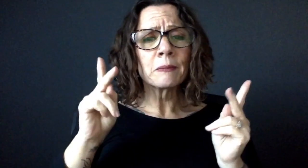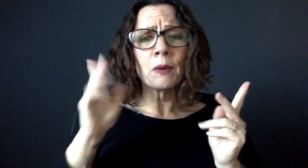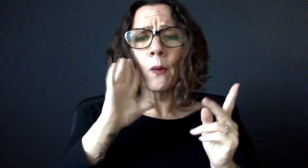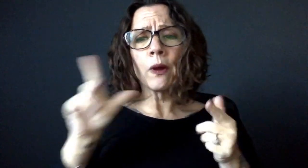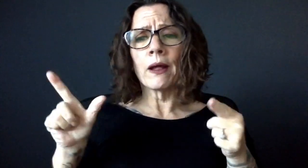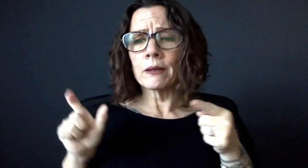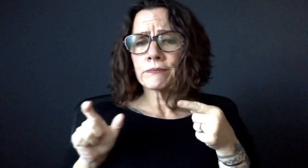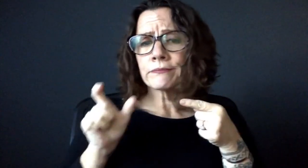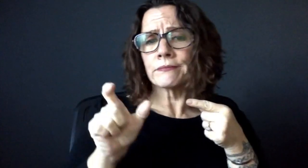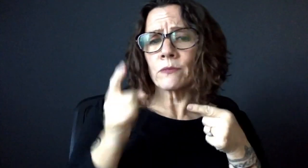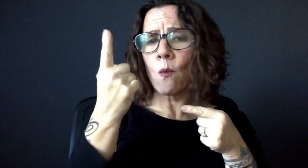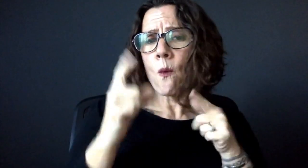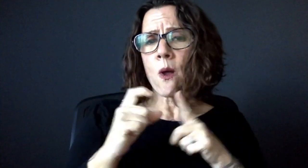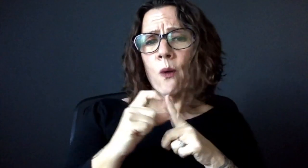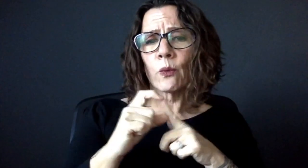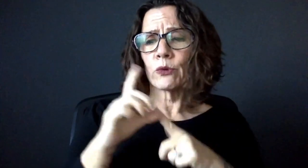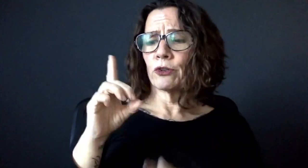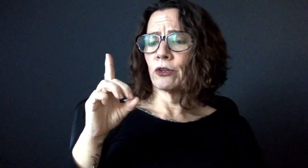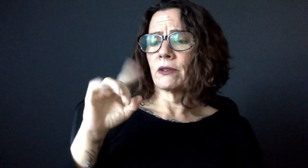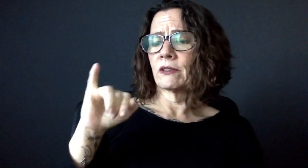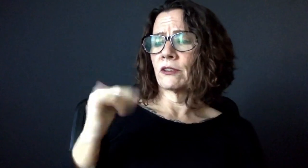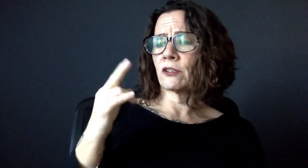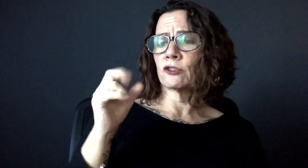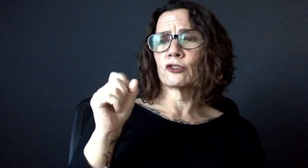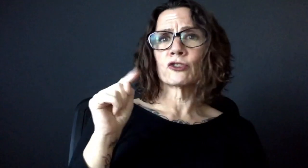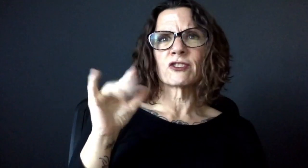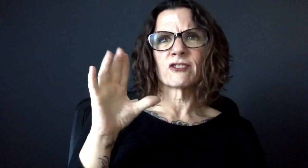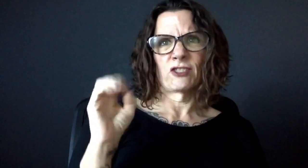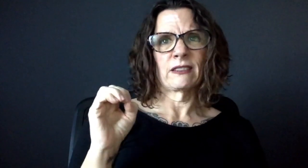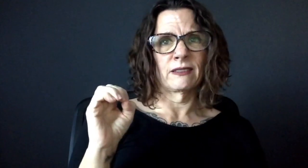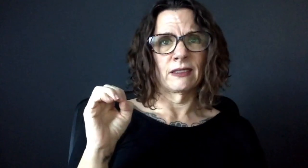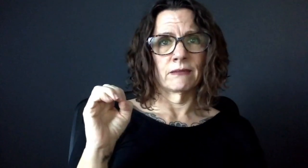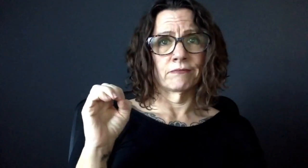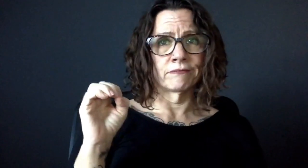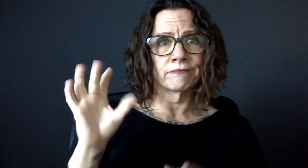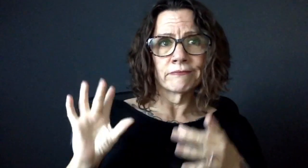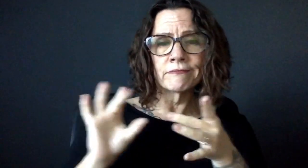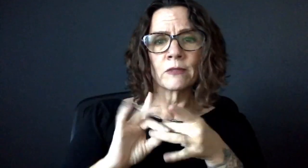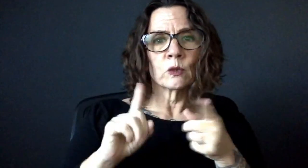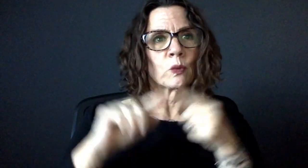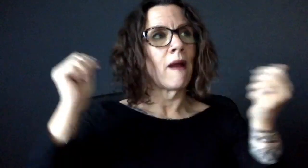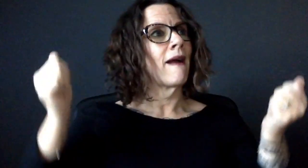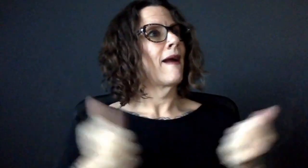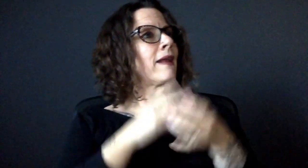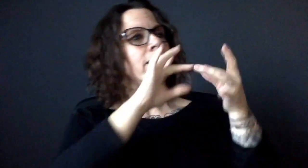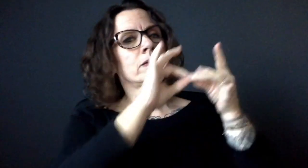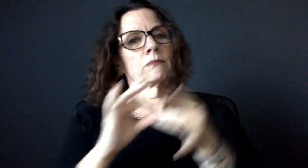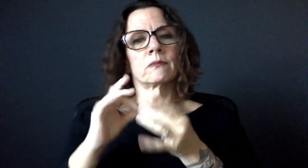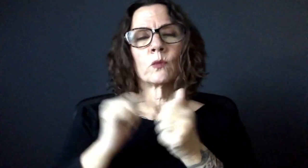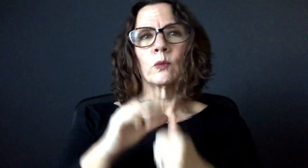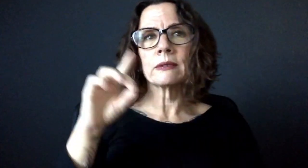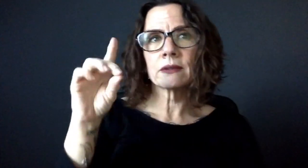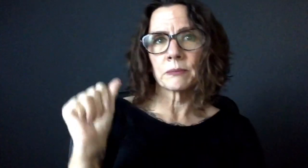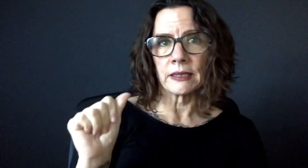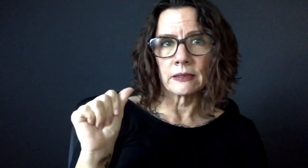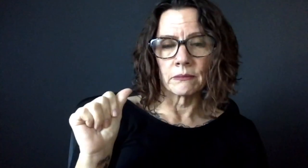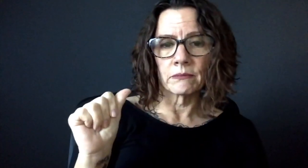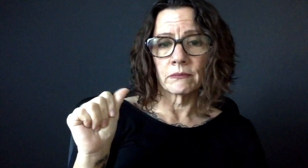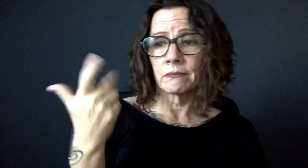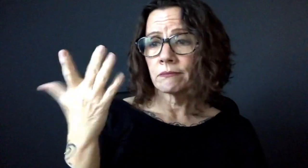add the word "justice" onto virtually everything disability related --